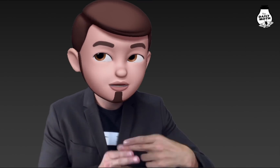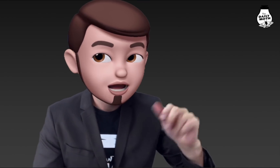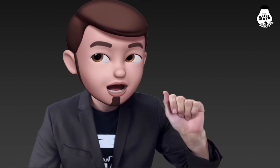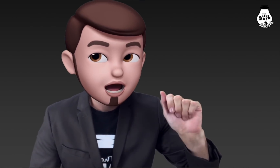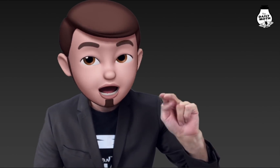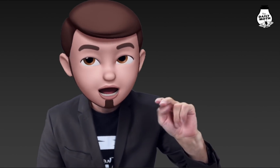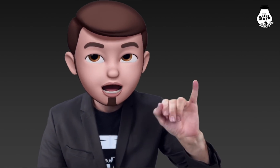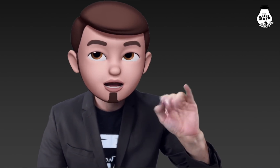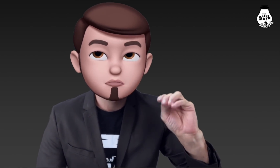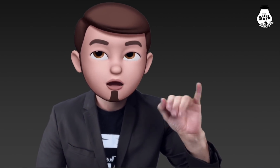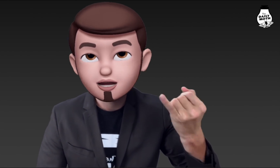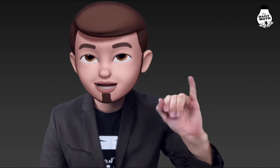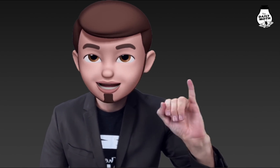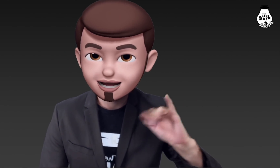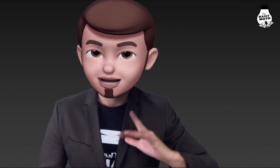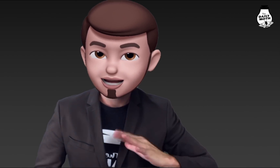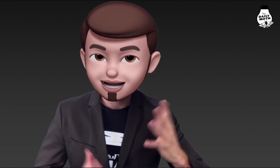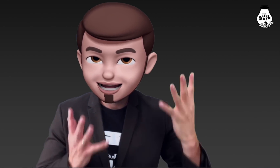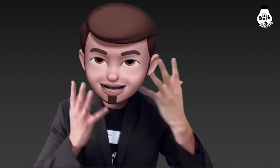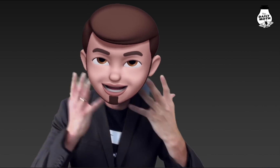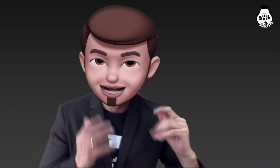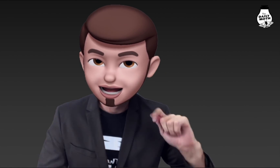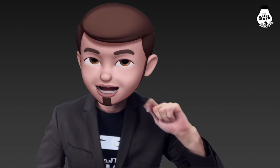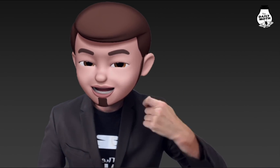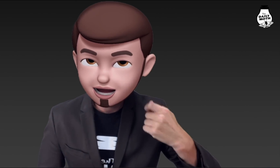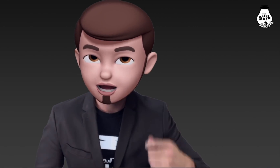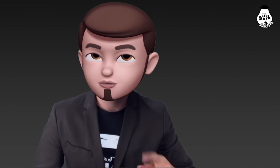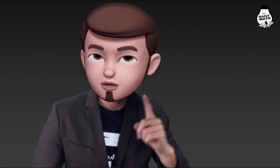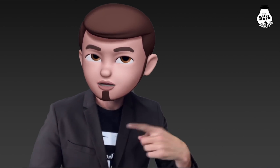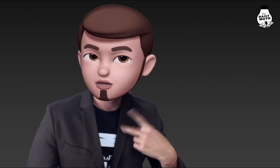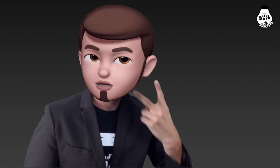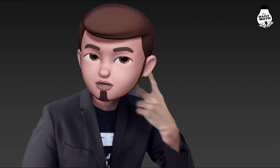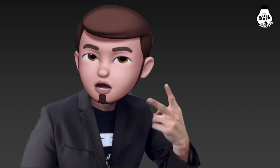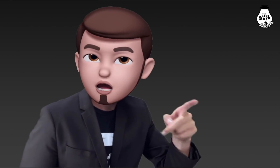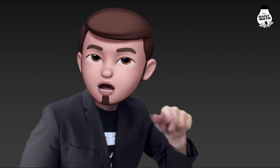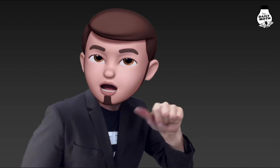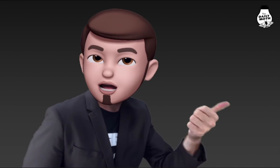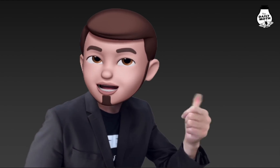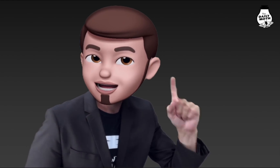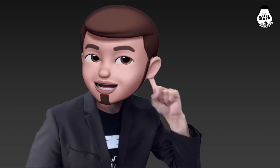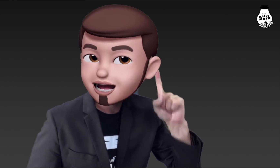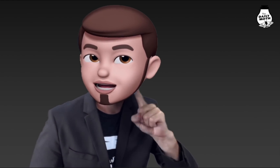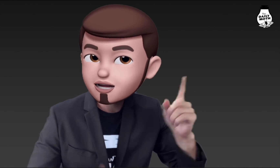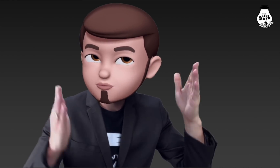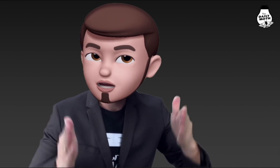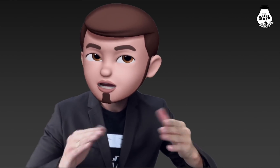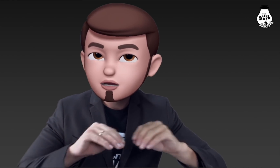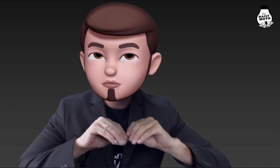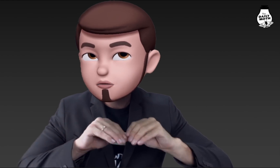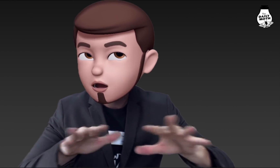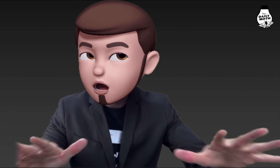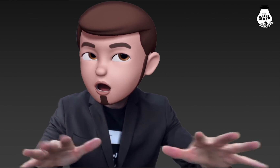the “Animoji" feature. It’s real cool. I saw a Deaf person create a viral animoji video.